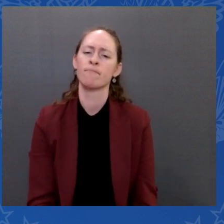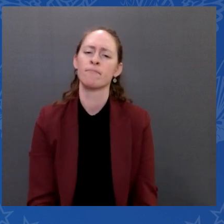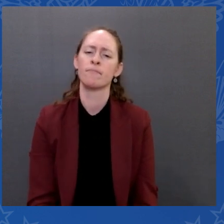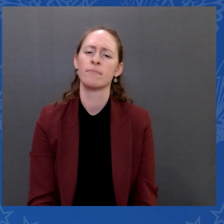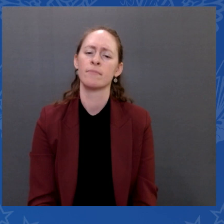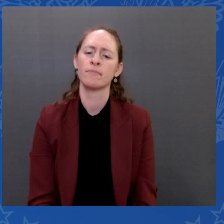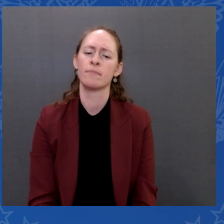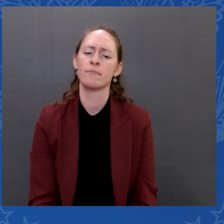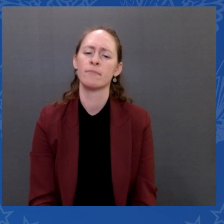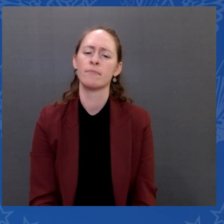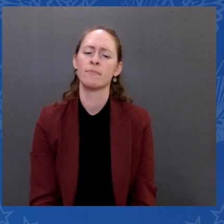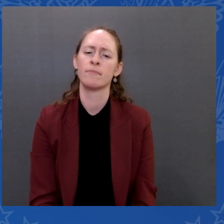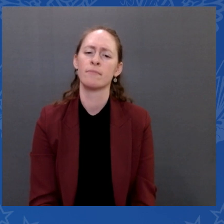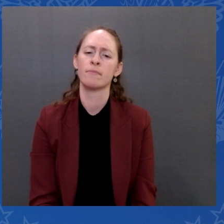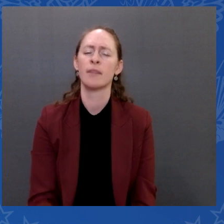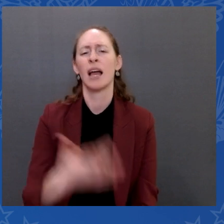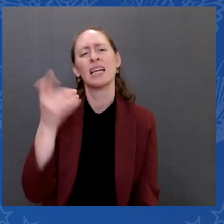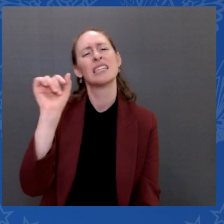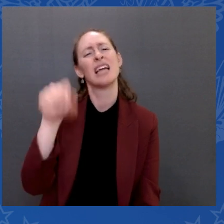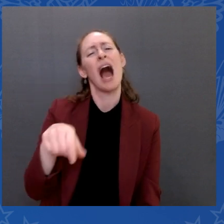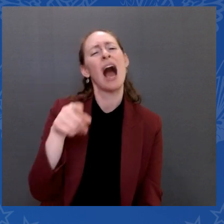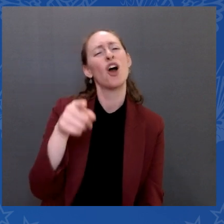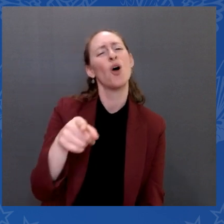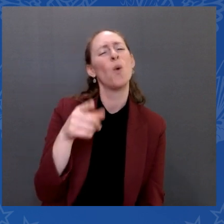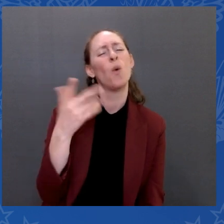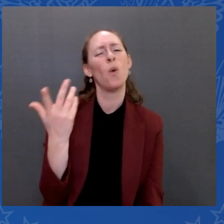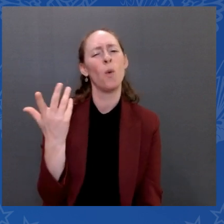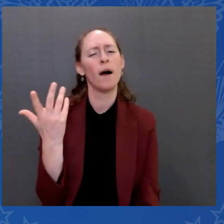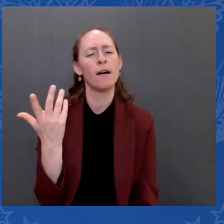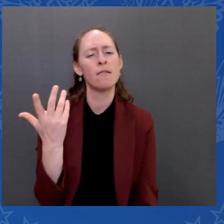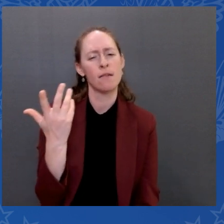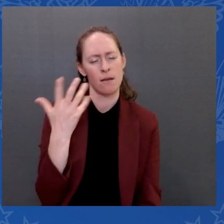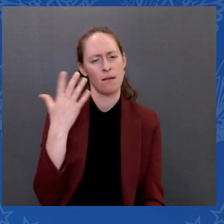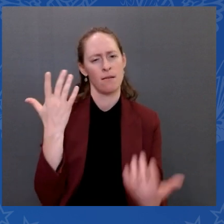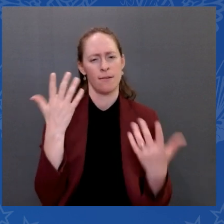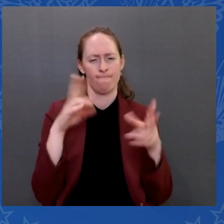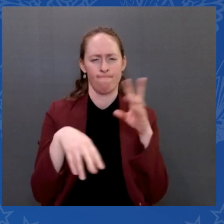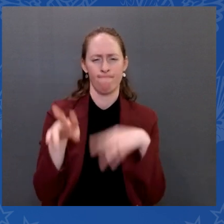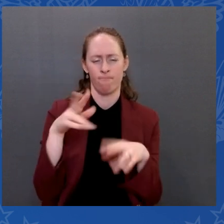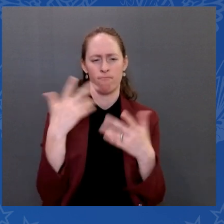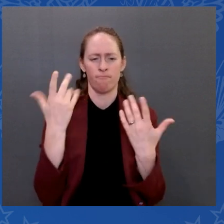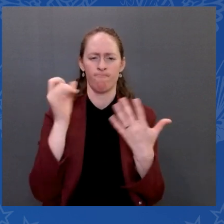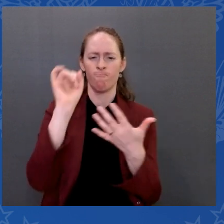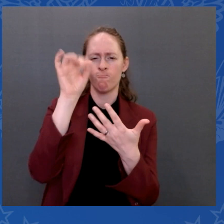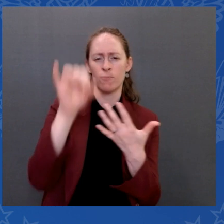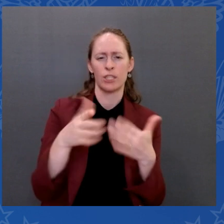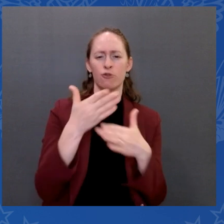are greater or less -- security risk? That's a tough question, because who knows for certain.